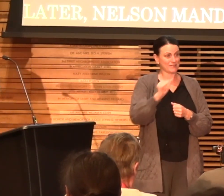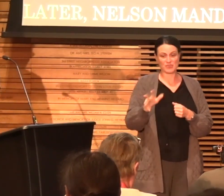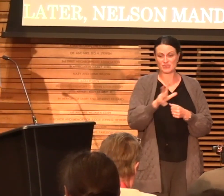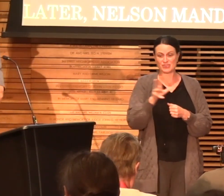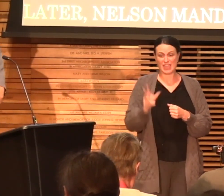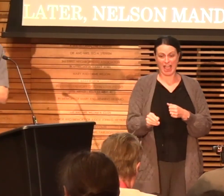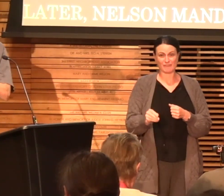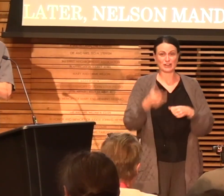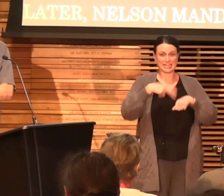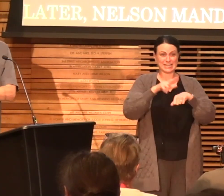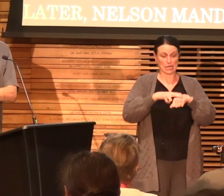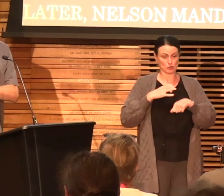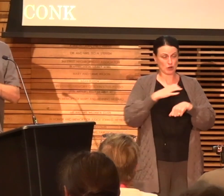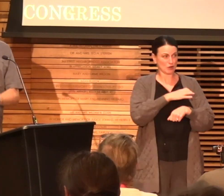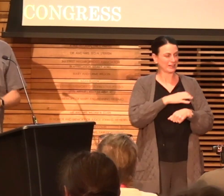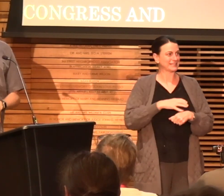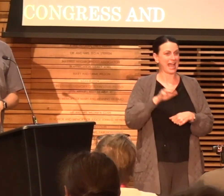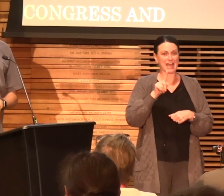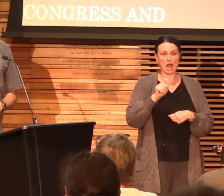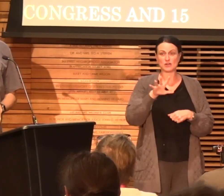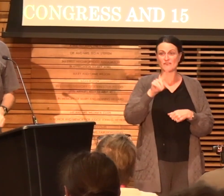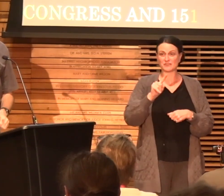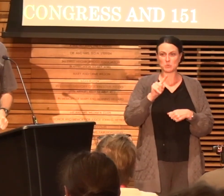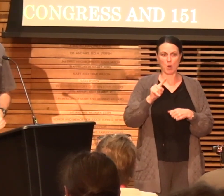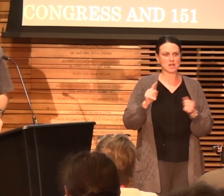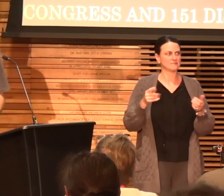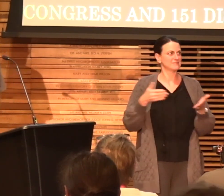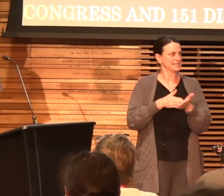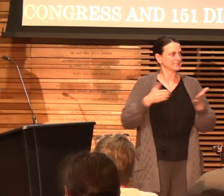and 151 dissidents're rounded up by the apartheid regime.